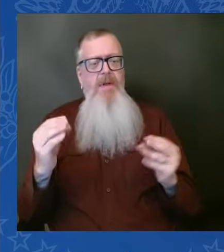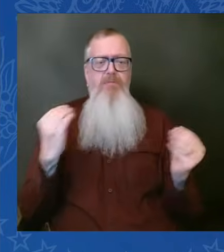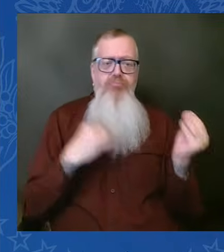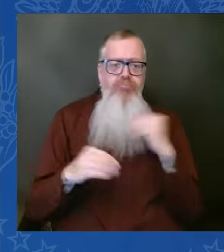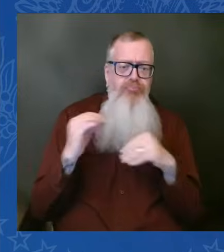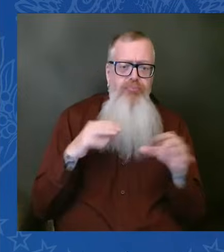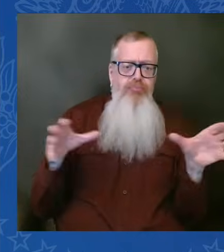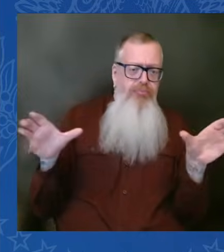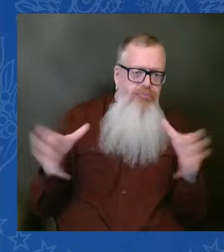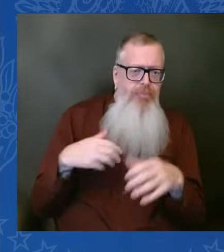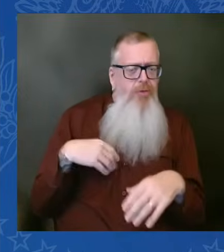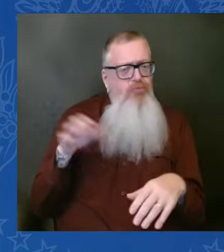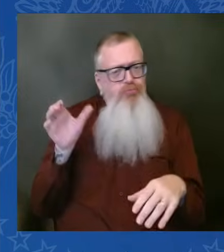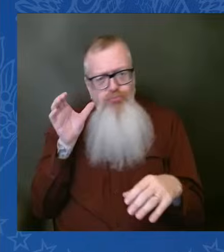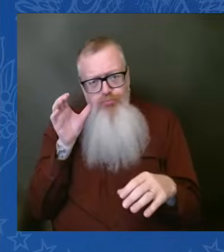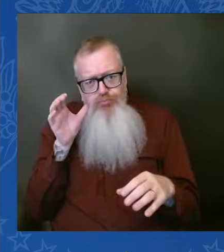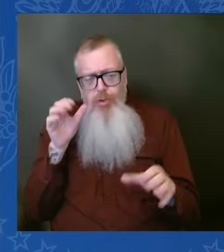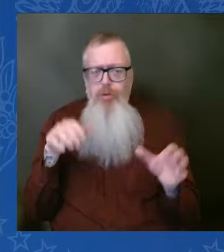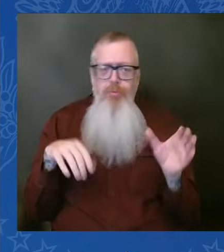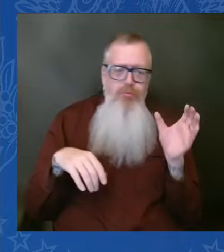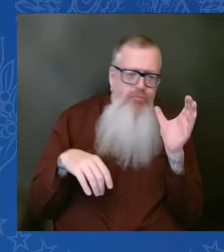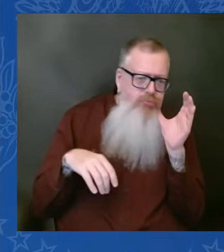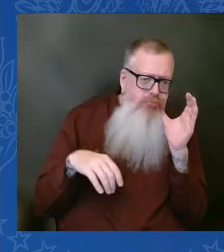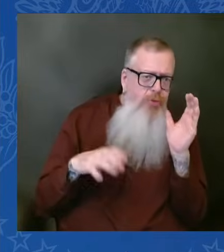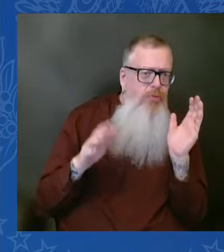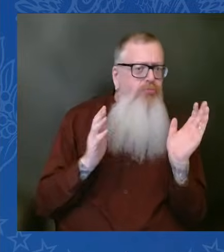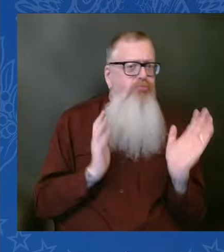Well, guess what? No place to go.